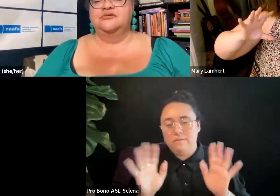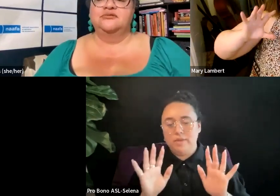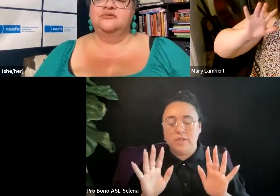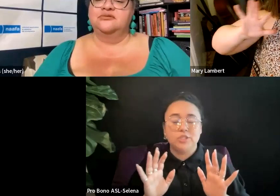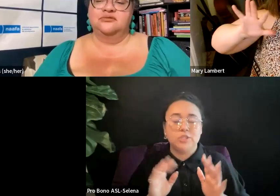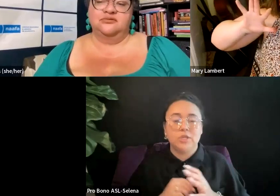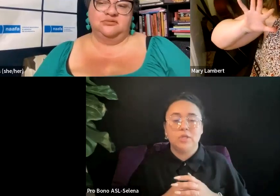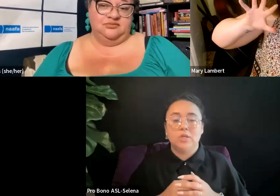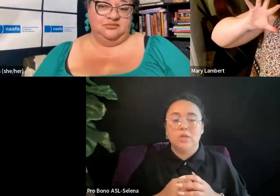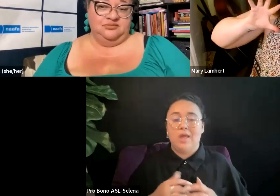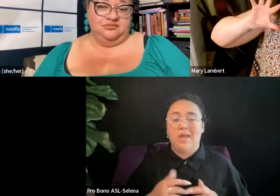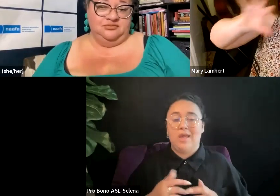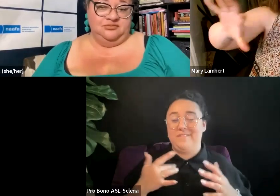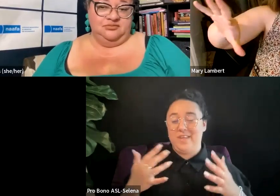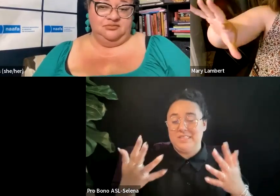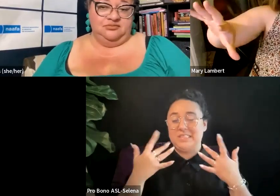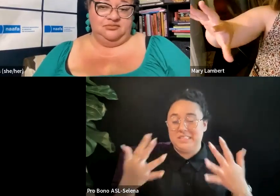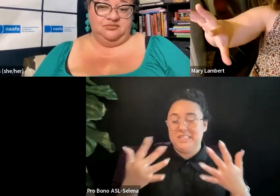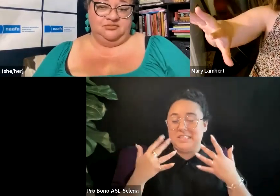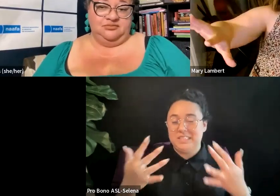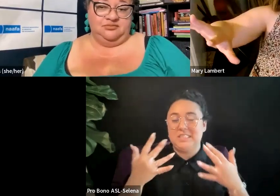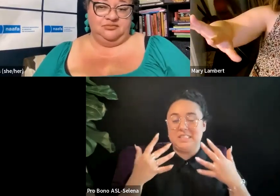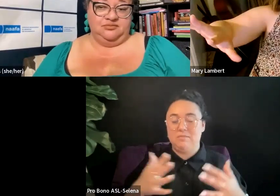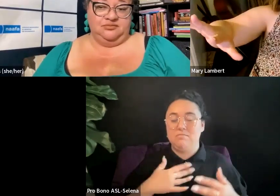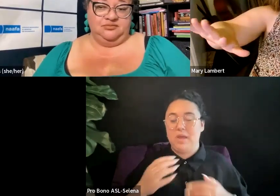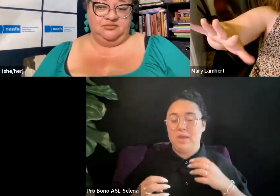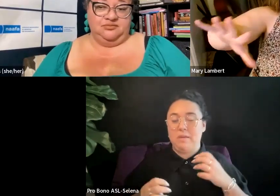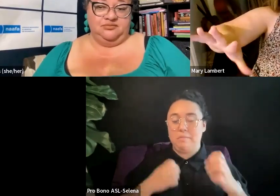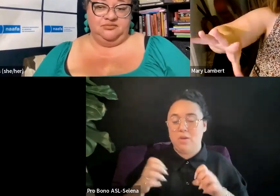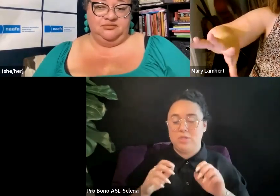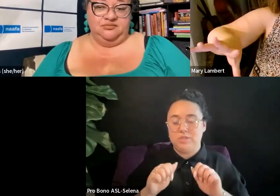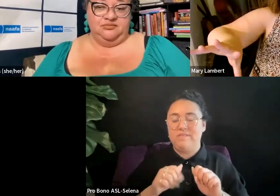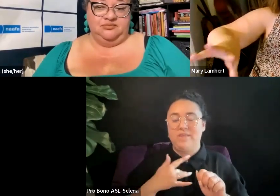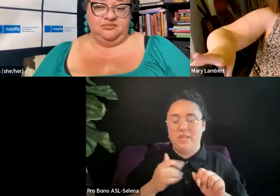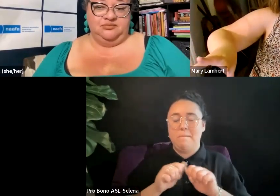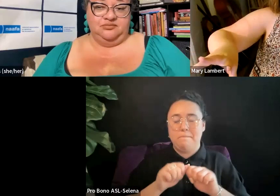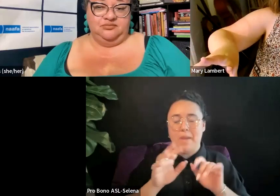I feel that the tendrils of my emotion, like with everybody in the room.